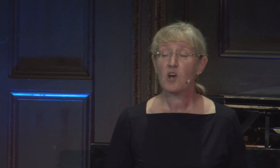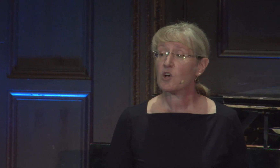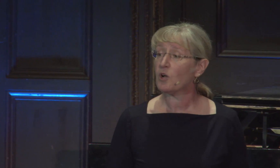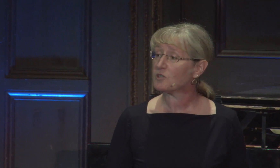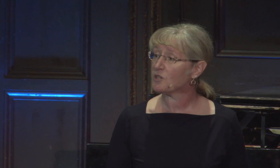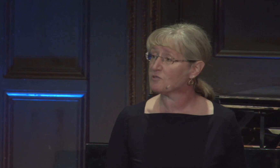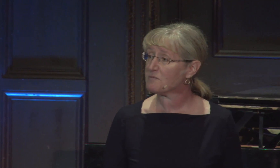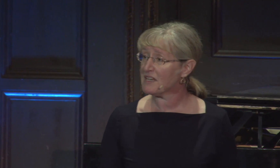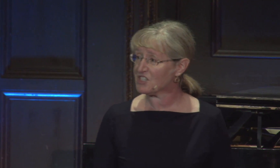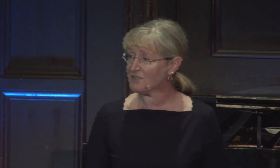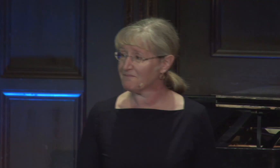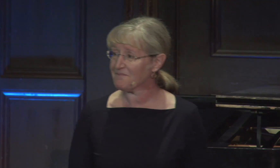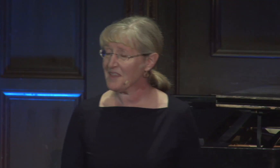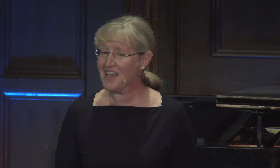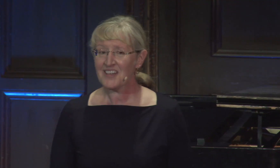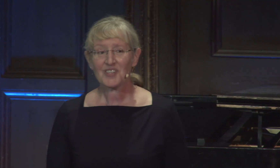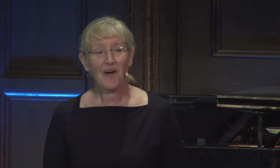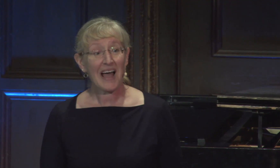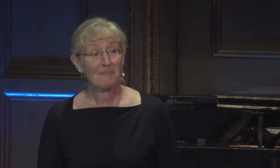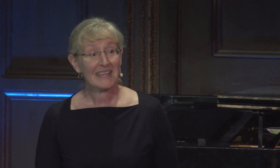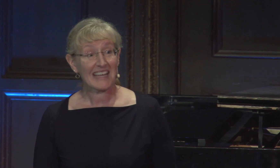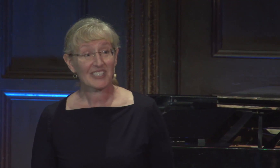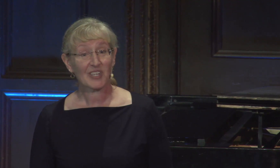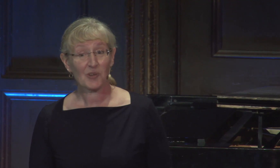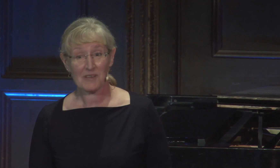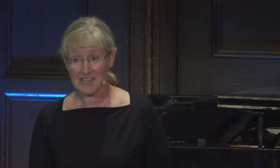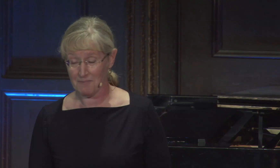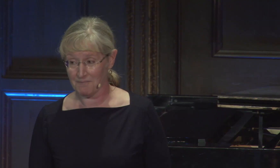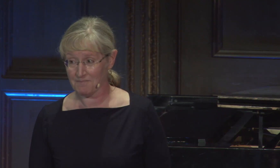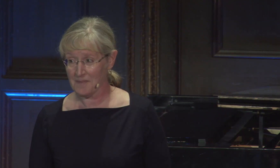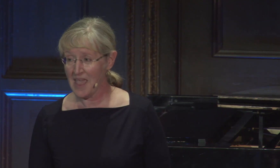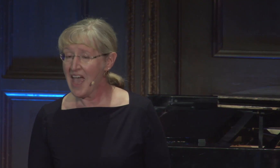called Cued Speech. So I began to cue with him,